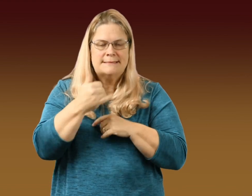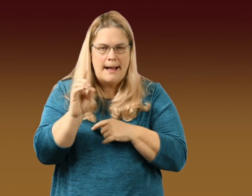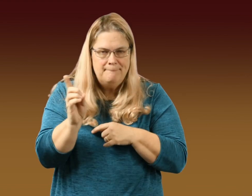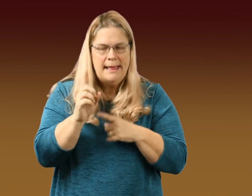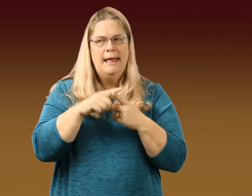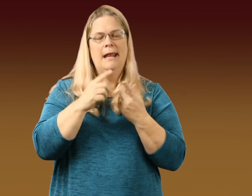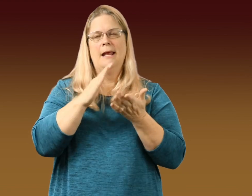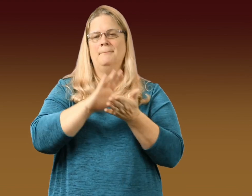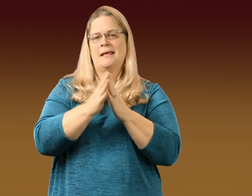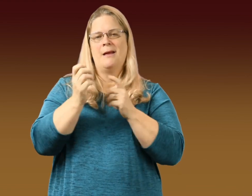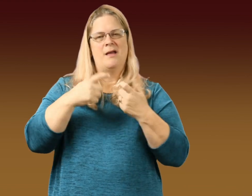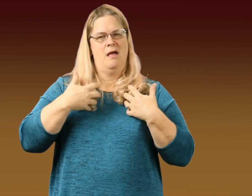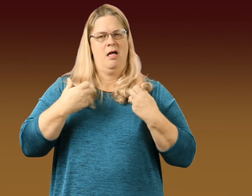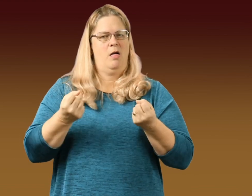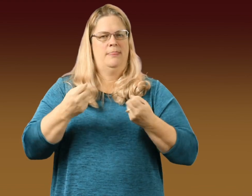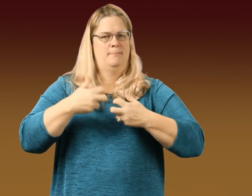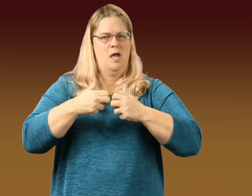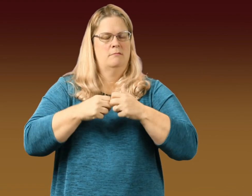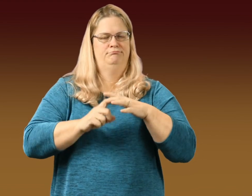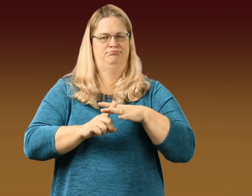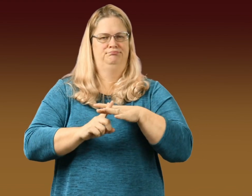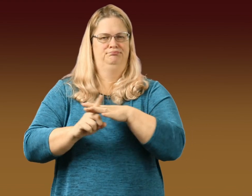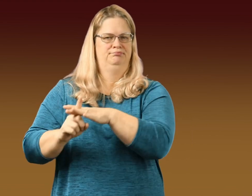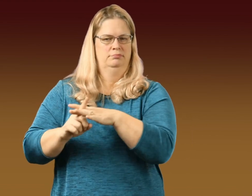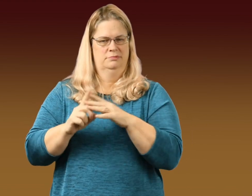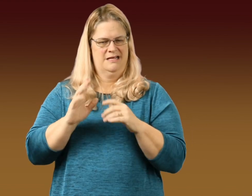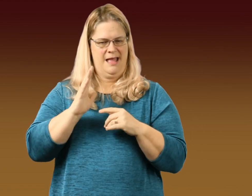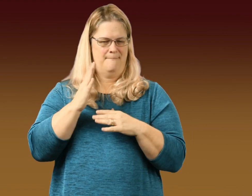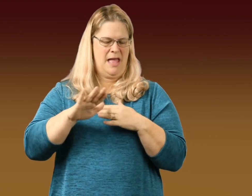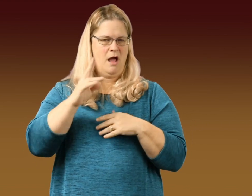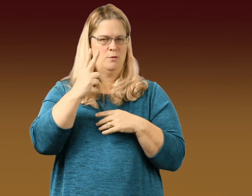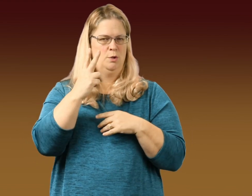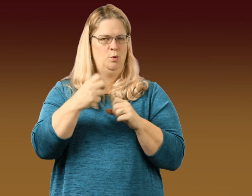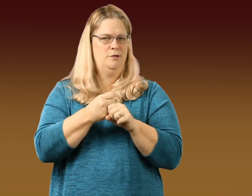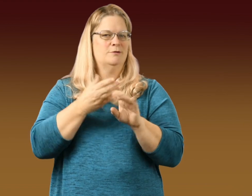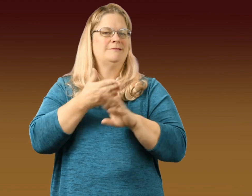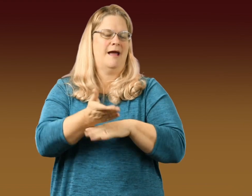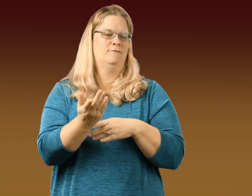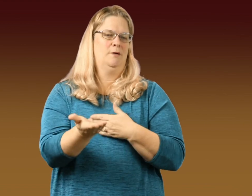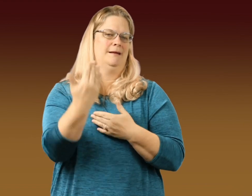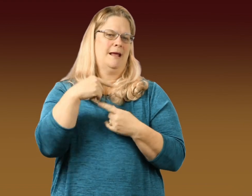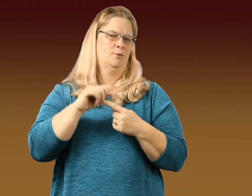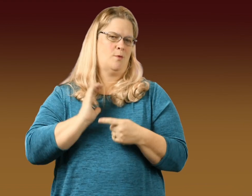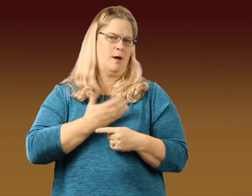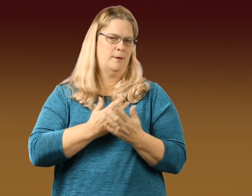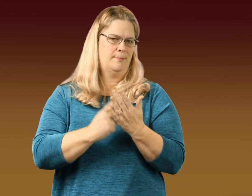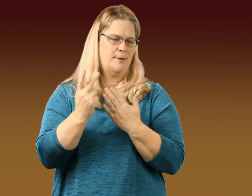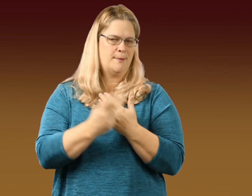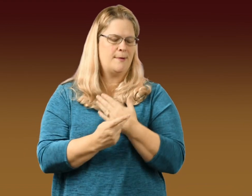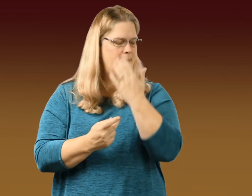He had become diabetic, had several health issues that popped up about two years after joining the program.